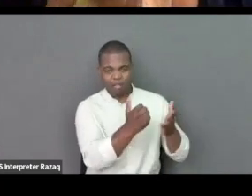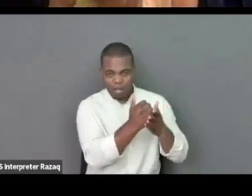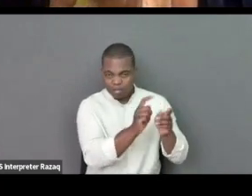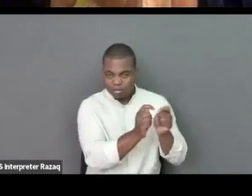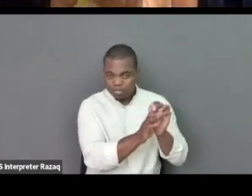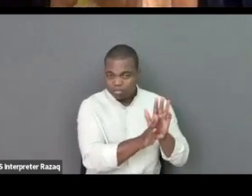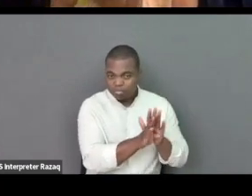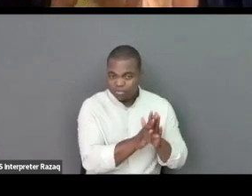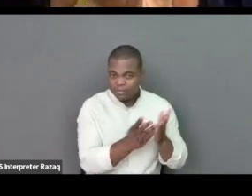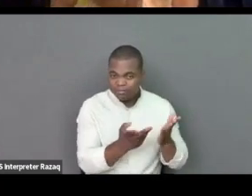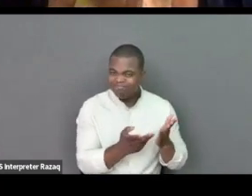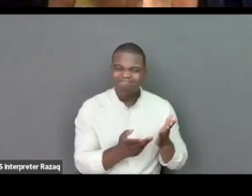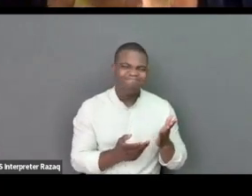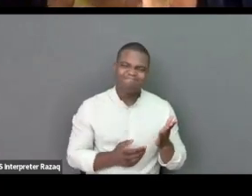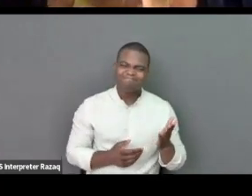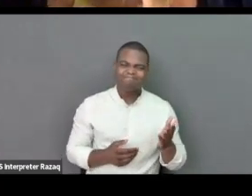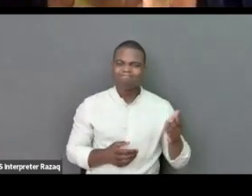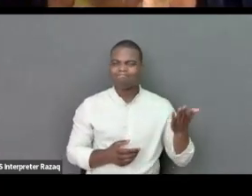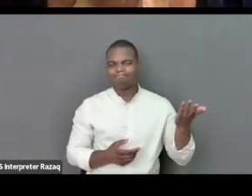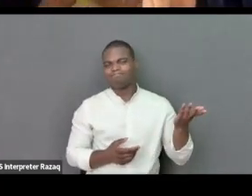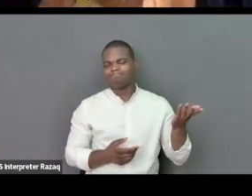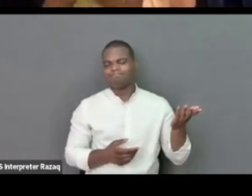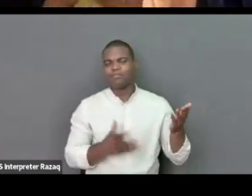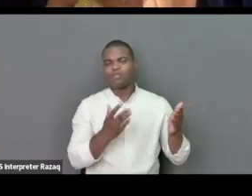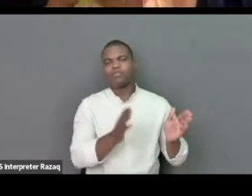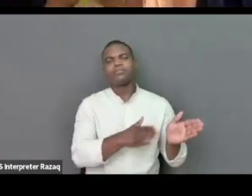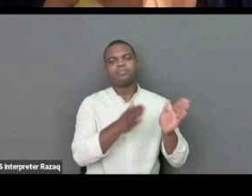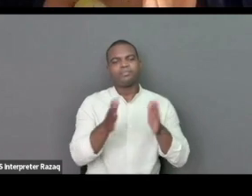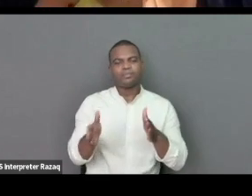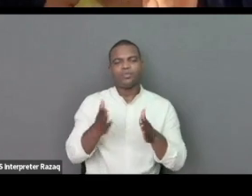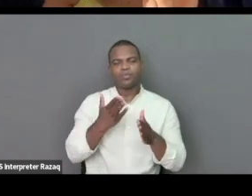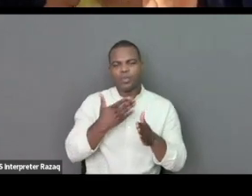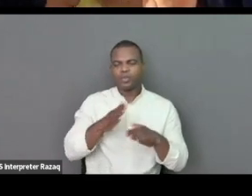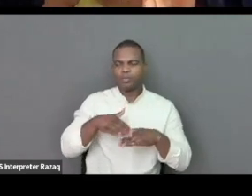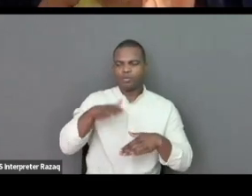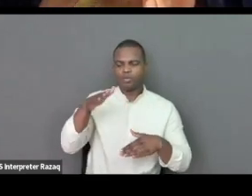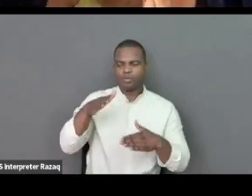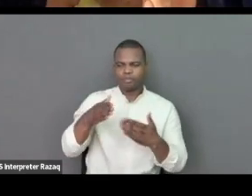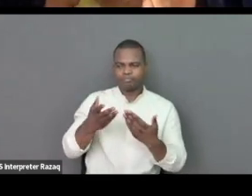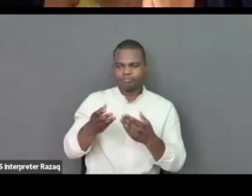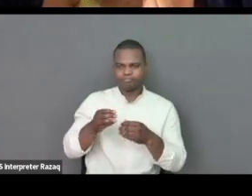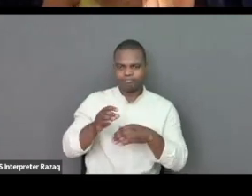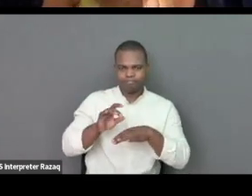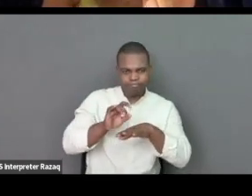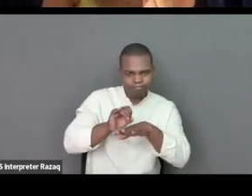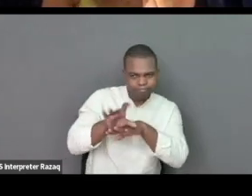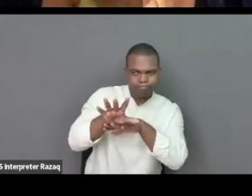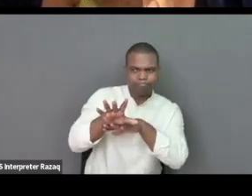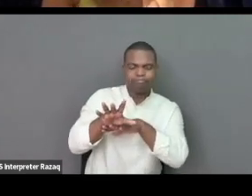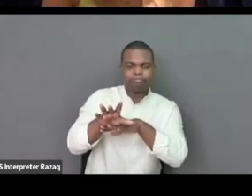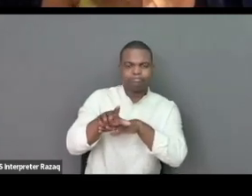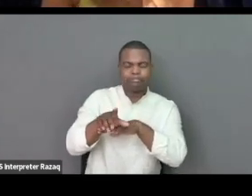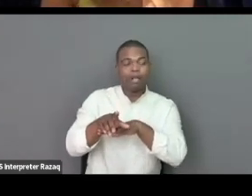users the tools to provide feedback that is actually actionable so that the website owners can do something with the feedback and improve their